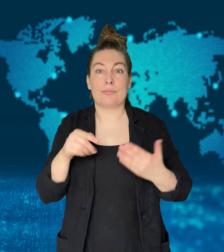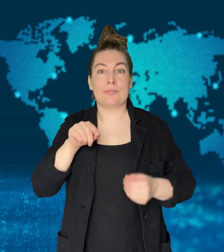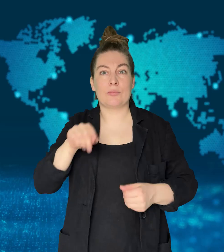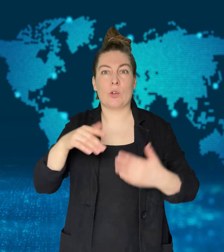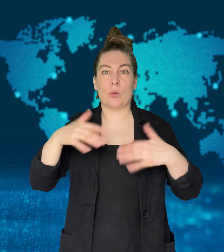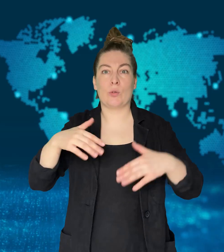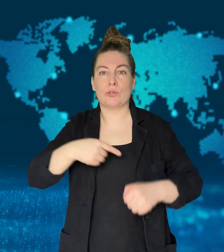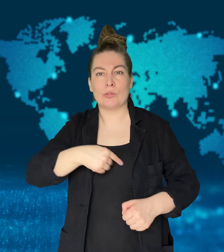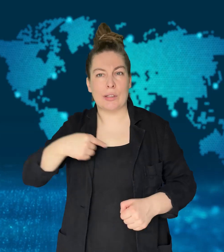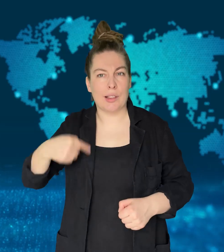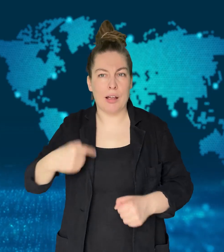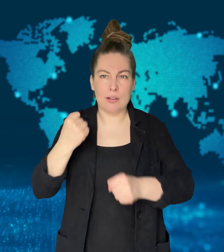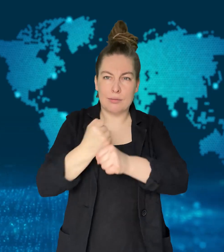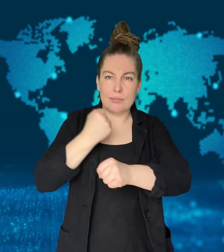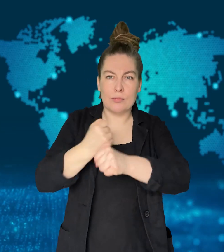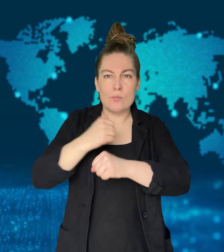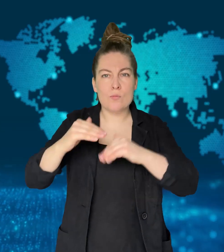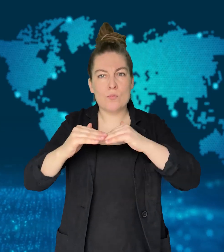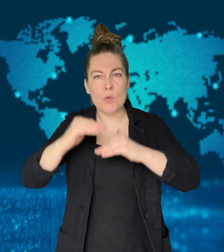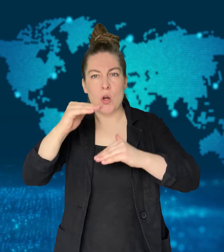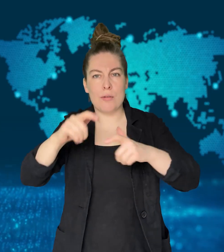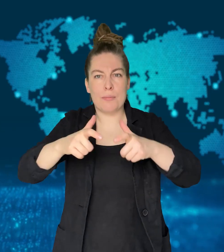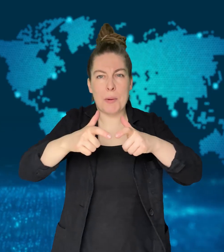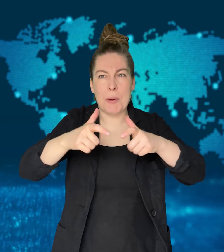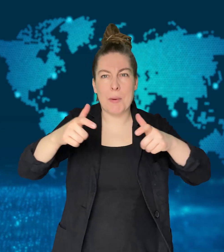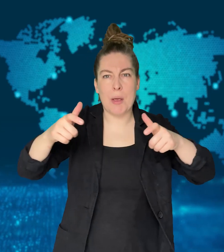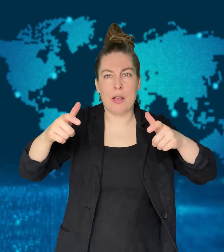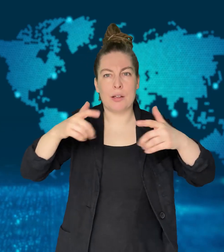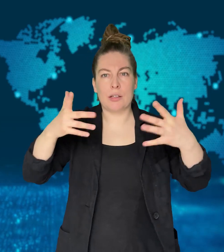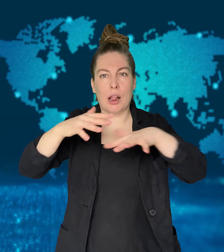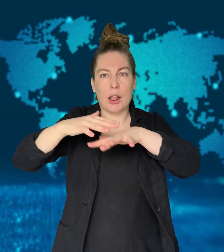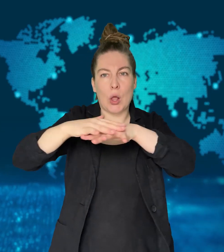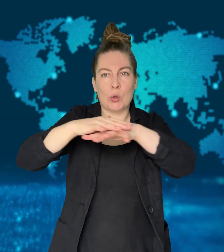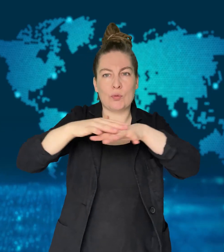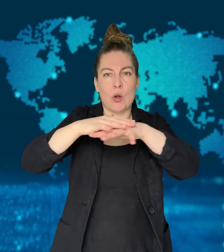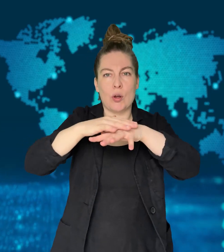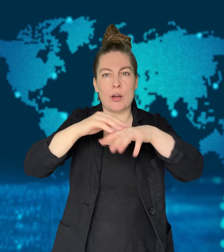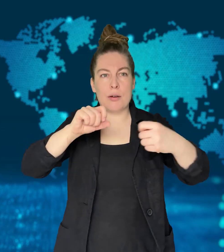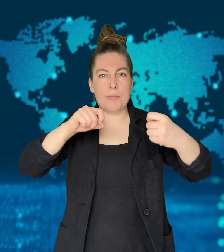one day building a permanent base there.